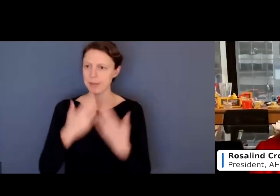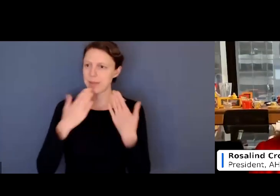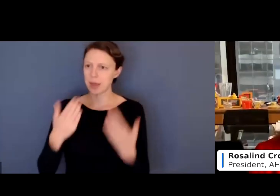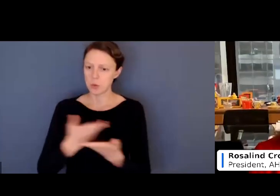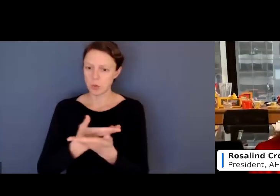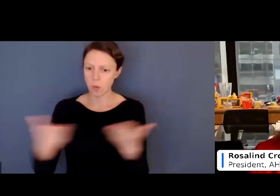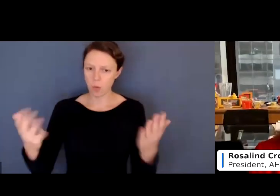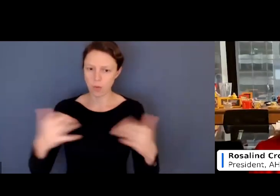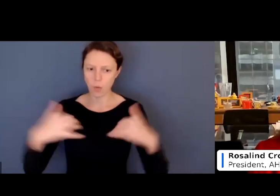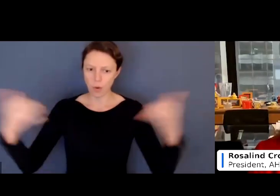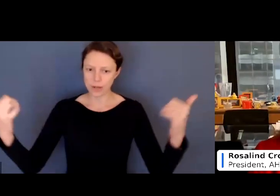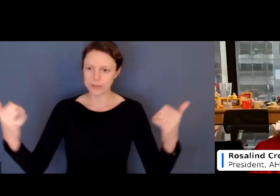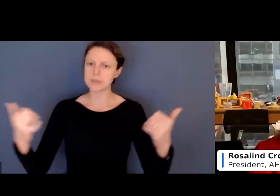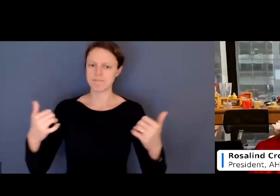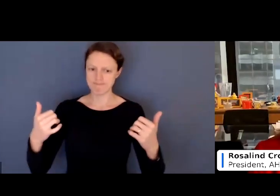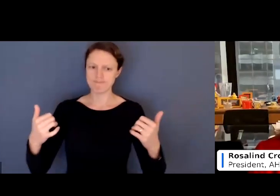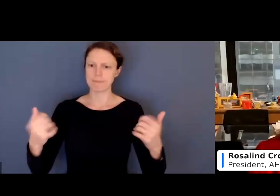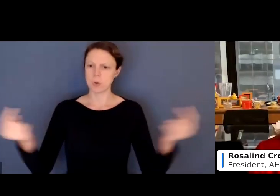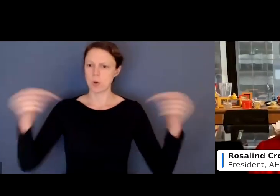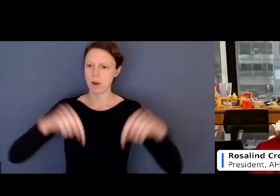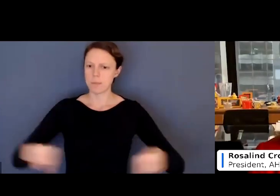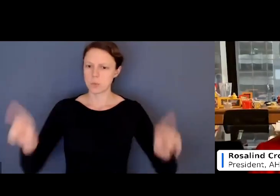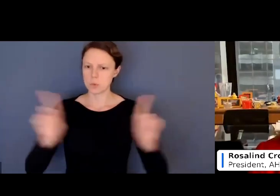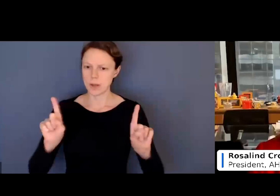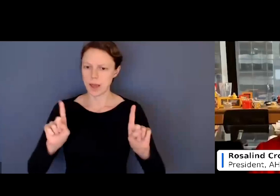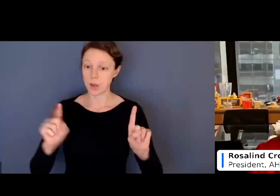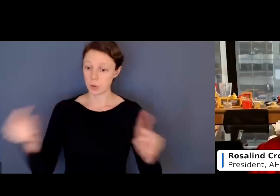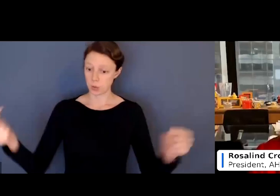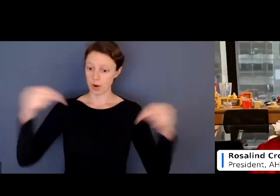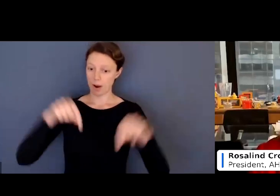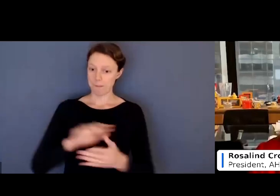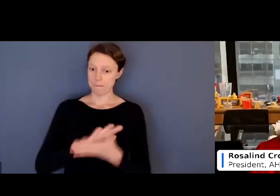So your presence underscores the significance of this issue